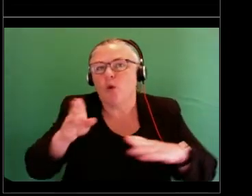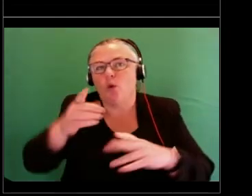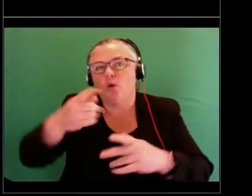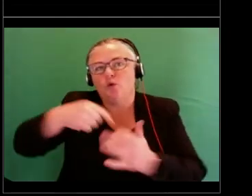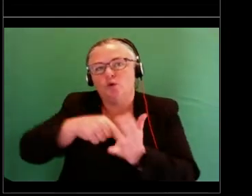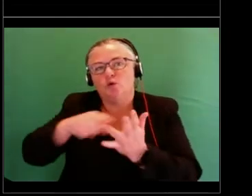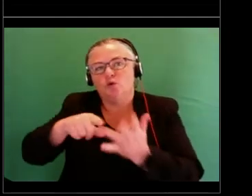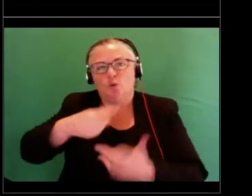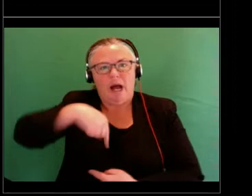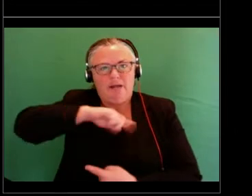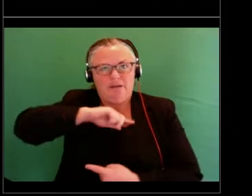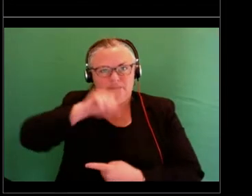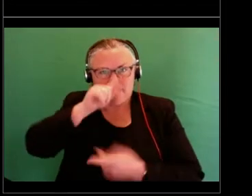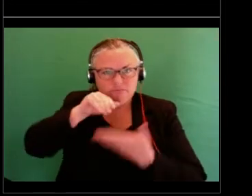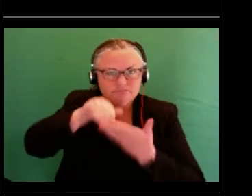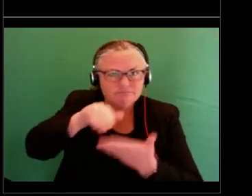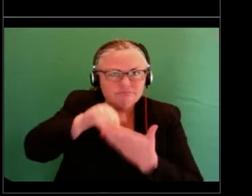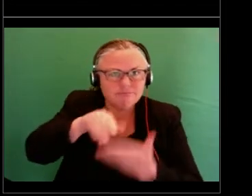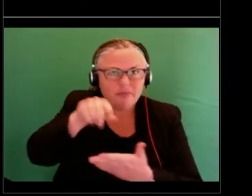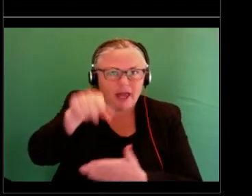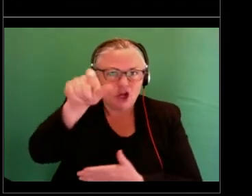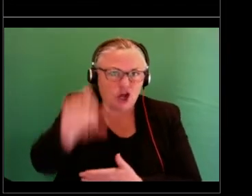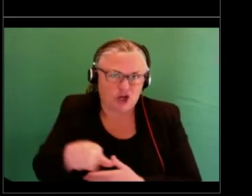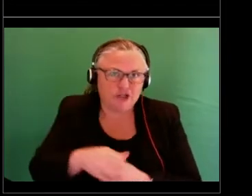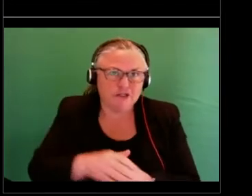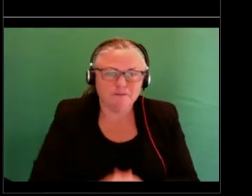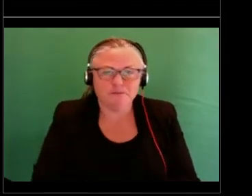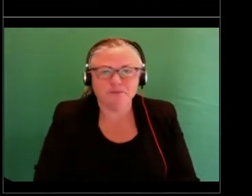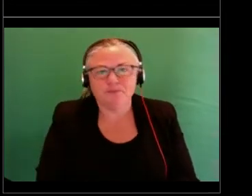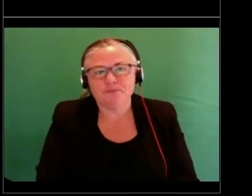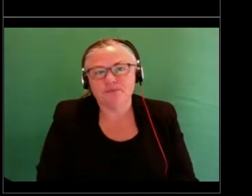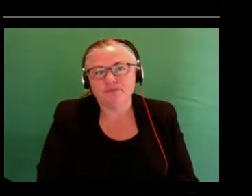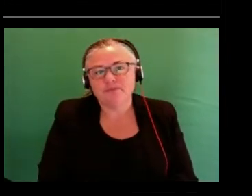We have referrals from a number of internal sources as well.